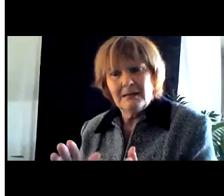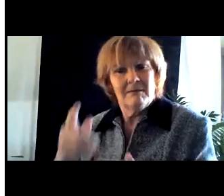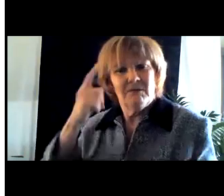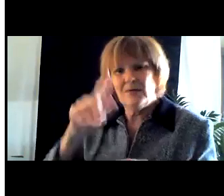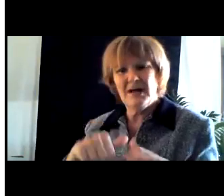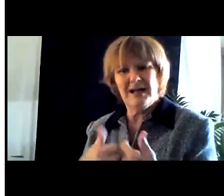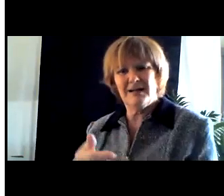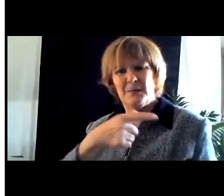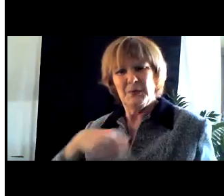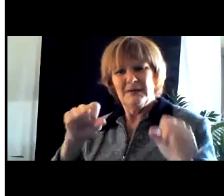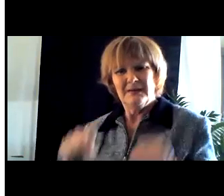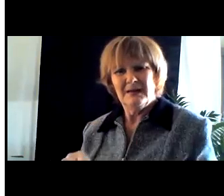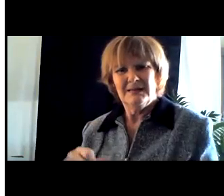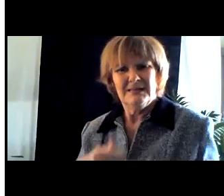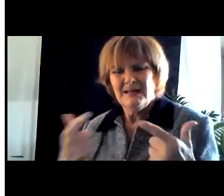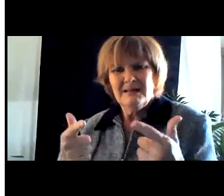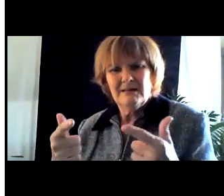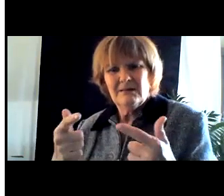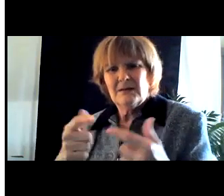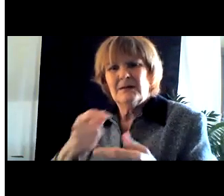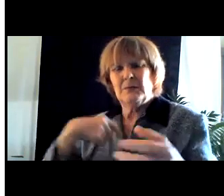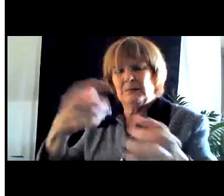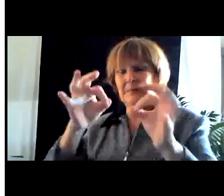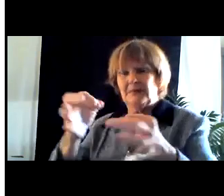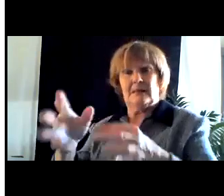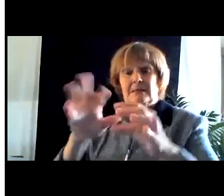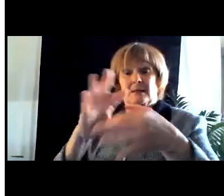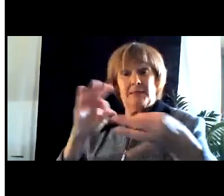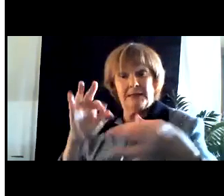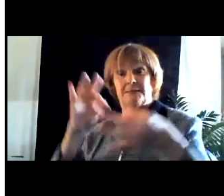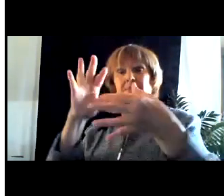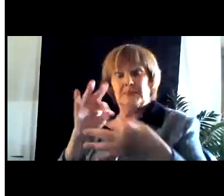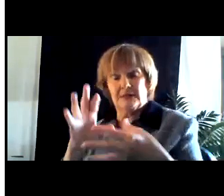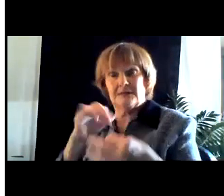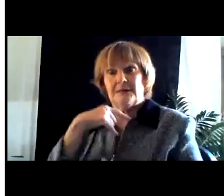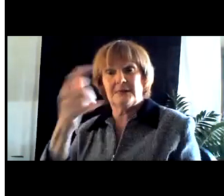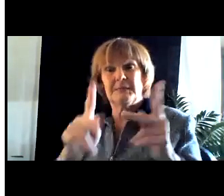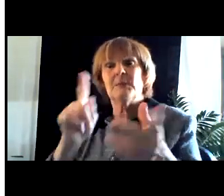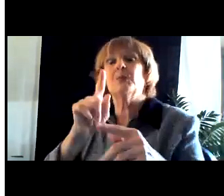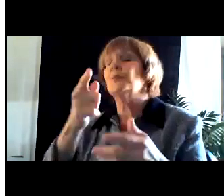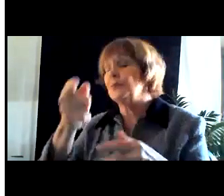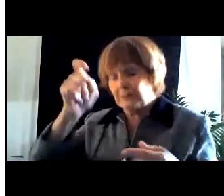as we think about all of the messages that come out and tell people what you need to prepare, and you need to have a go kick